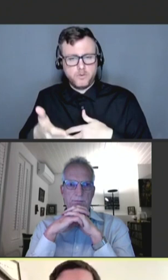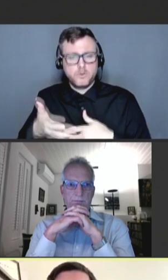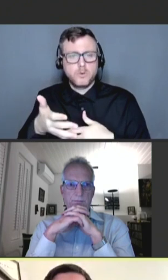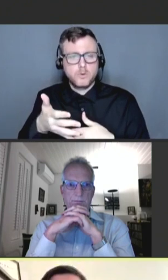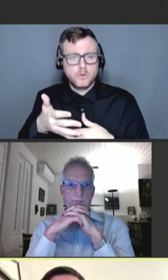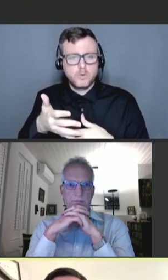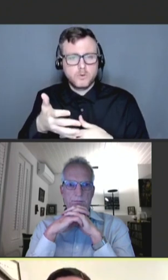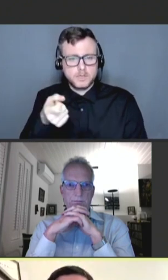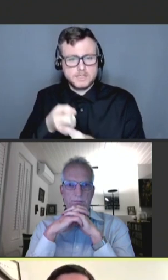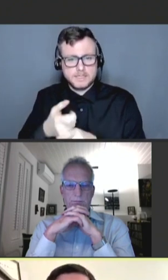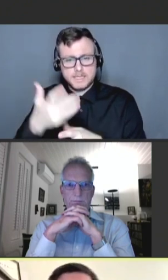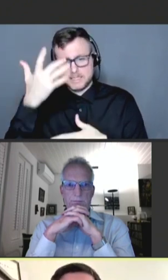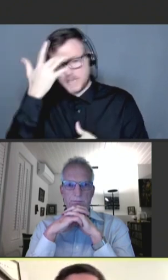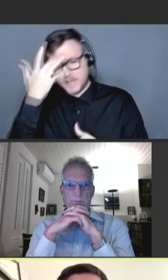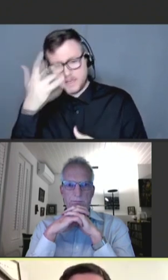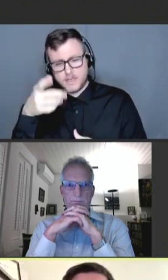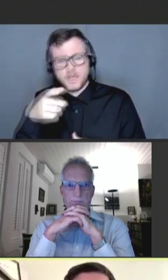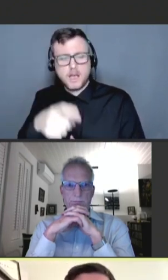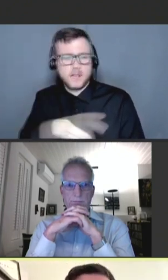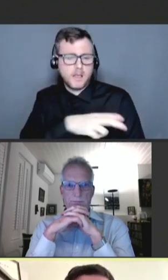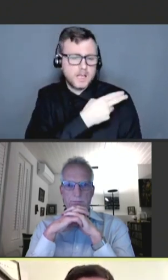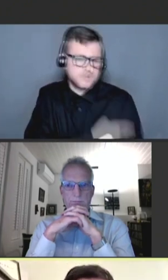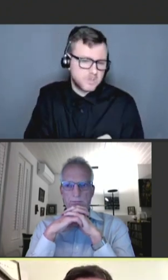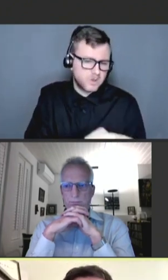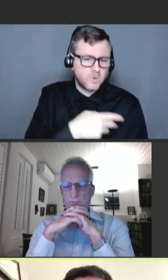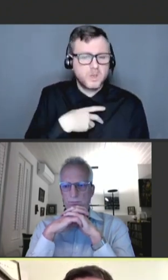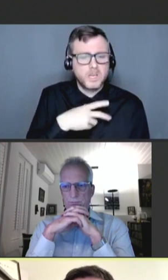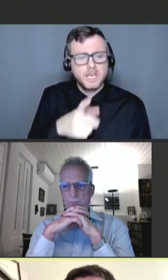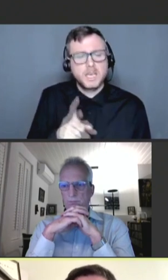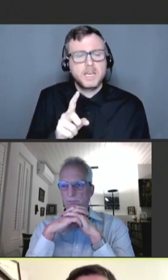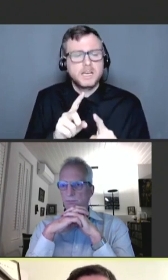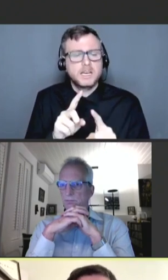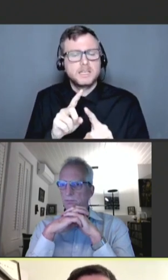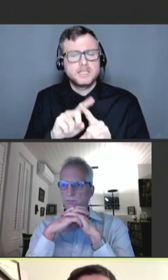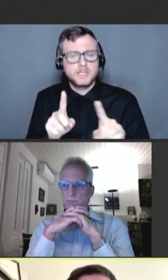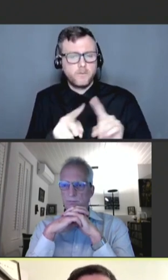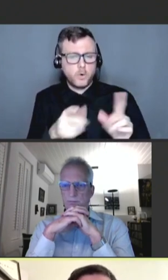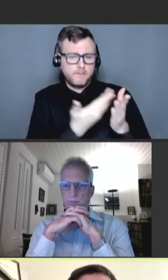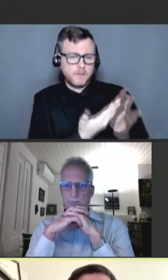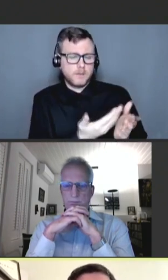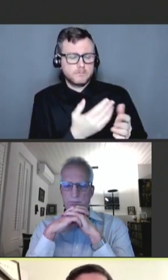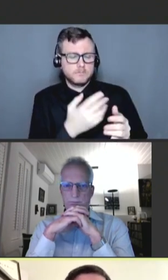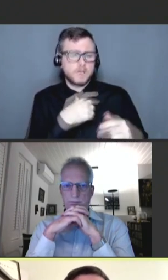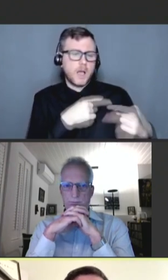defined using a counterfactual approach that we use in our studies. Next slide, please.